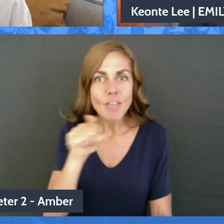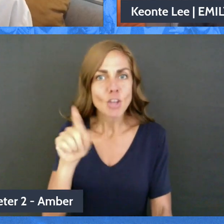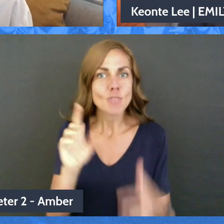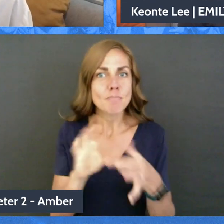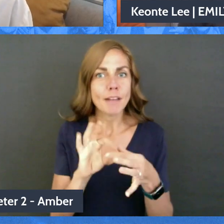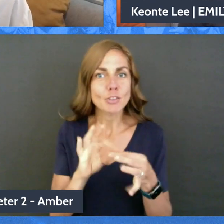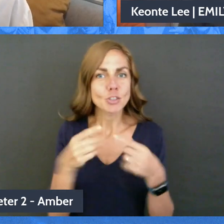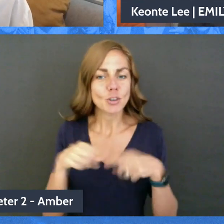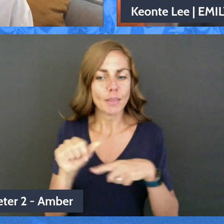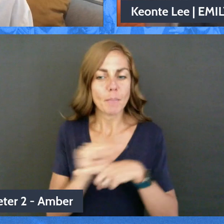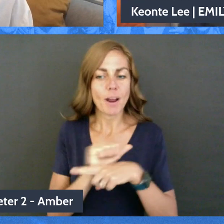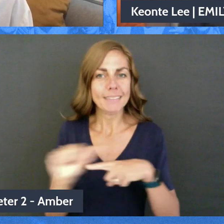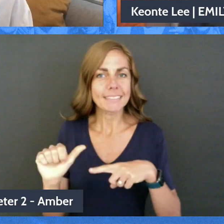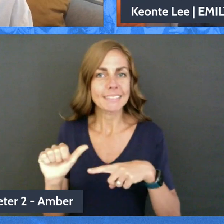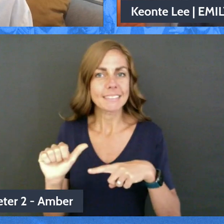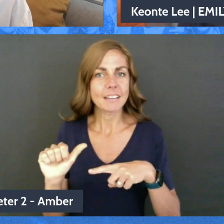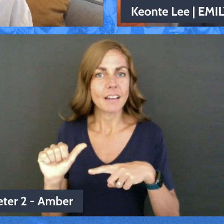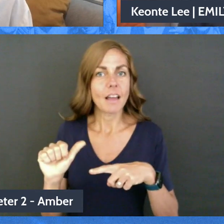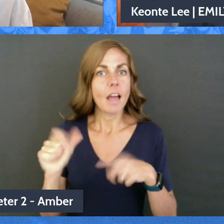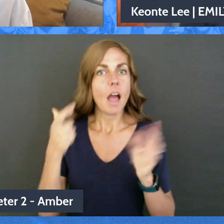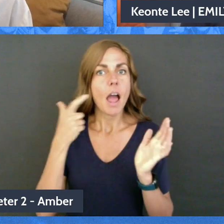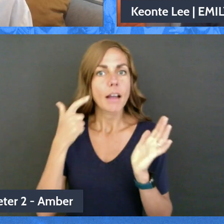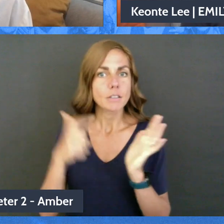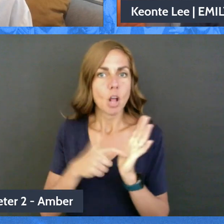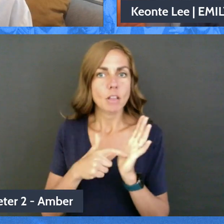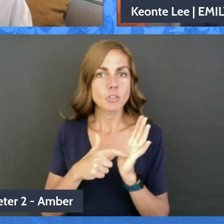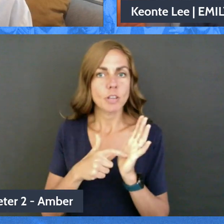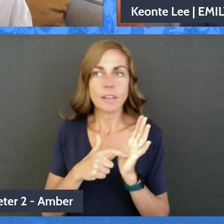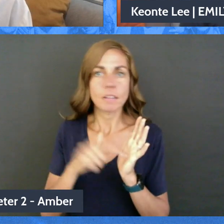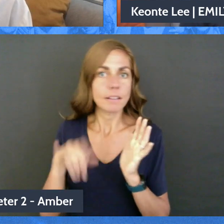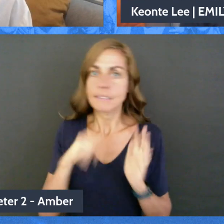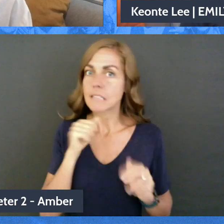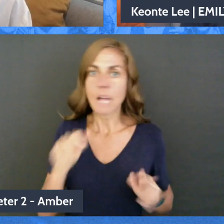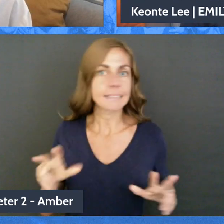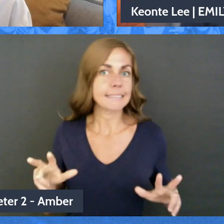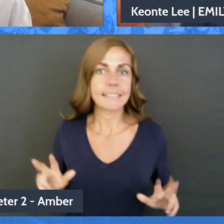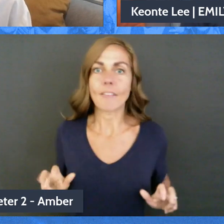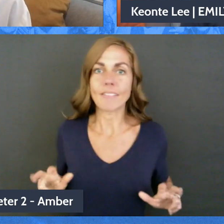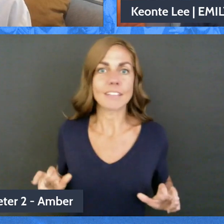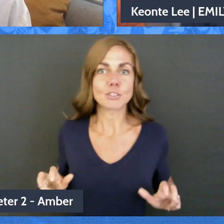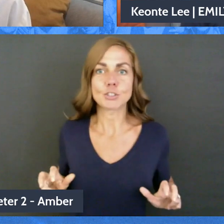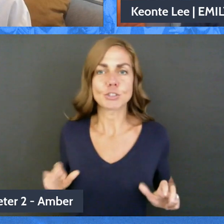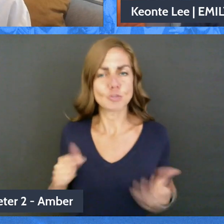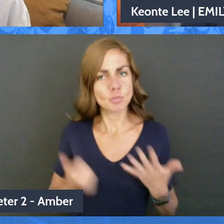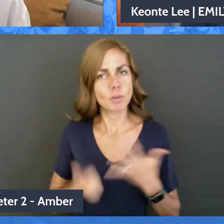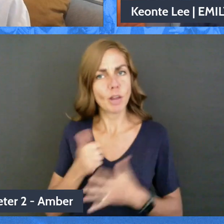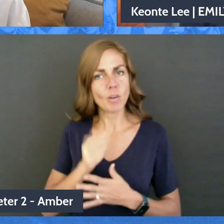just acknowledging that it's not selfish to prioritize your wellbeing.